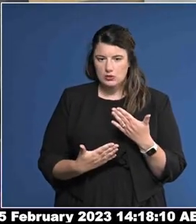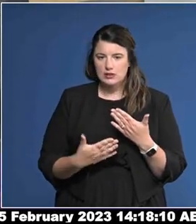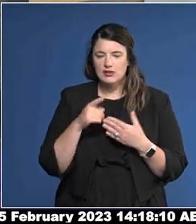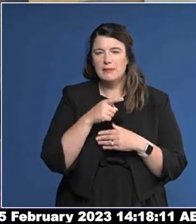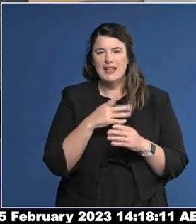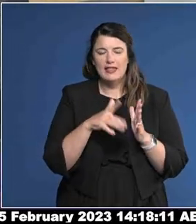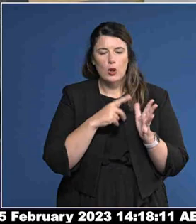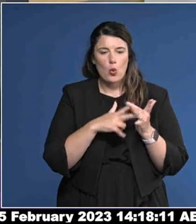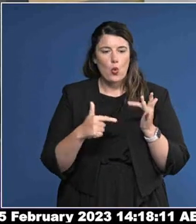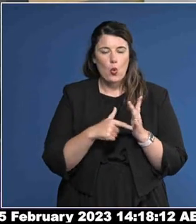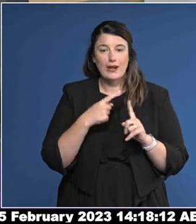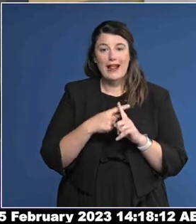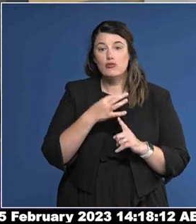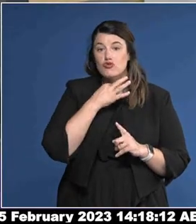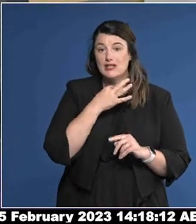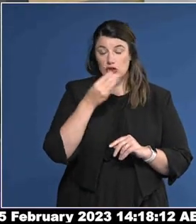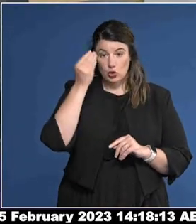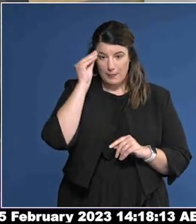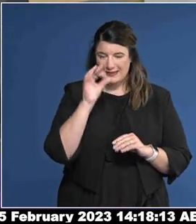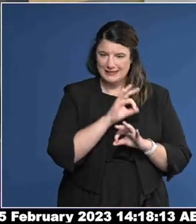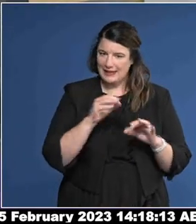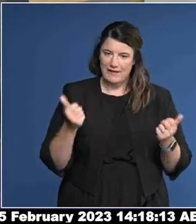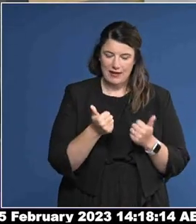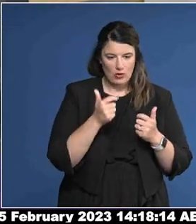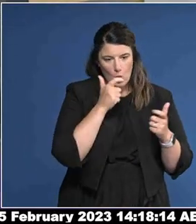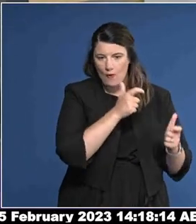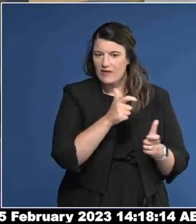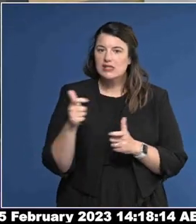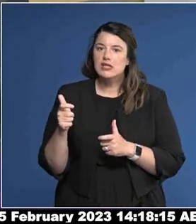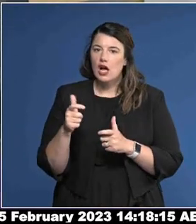not have sufficient oversight of risk management in the organisation.